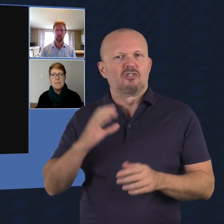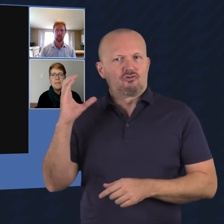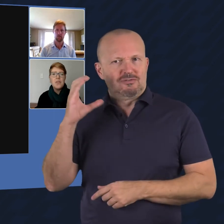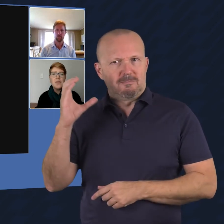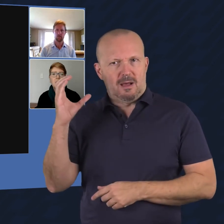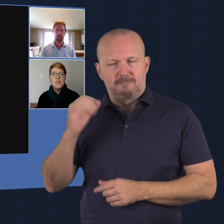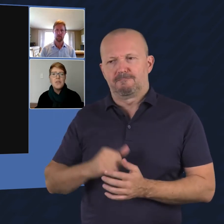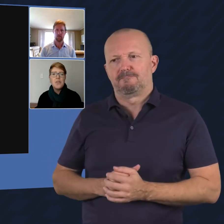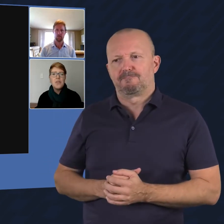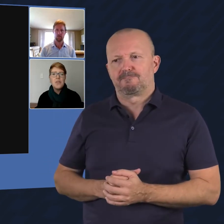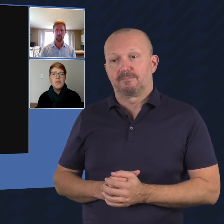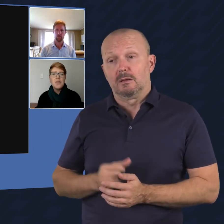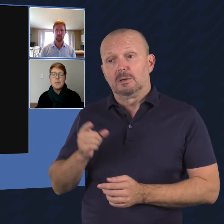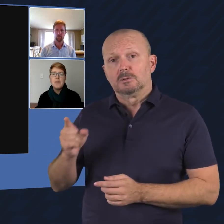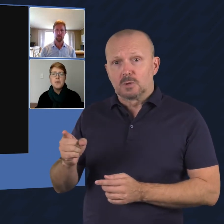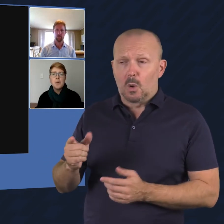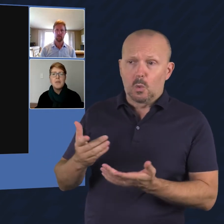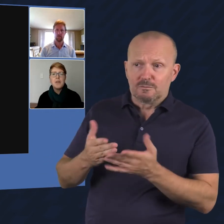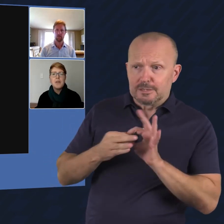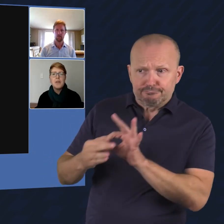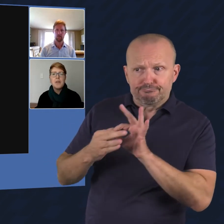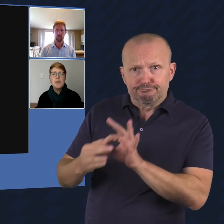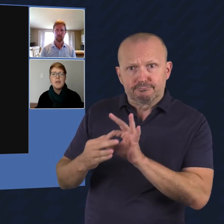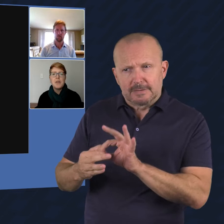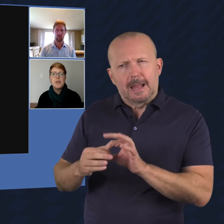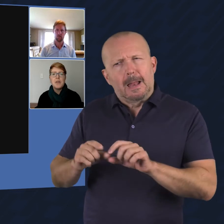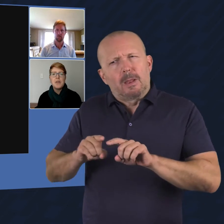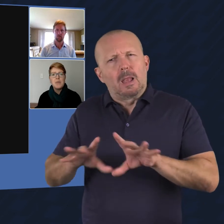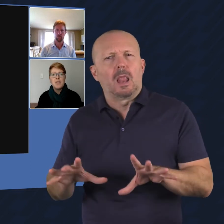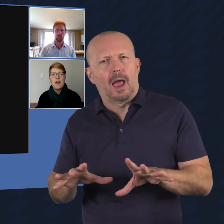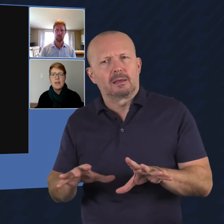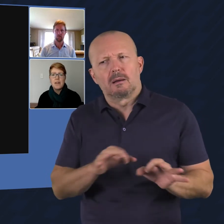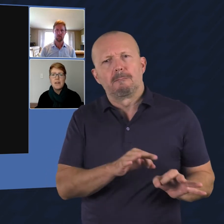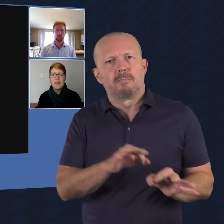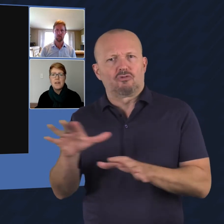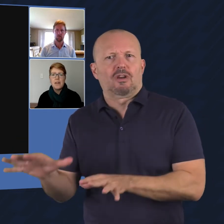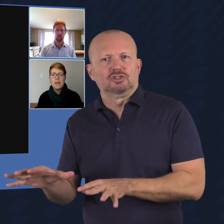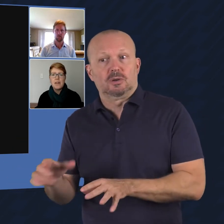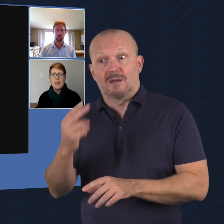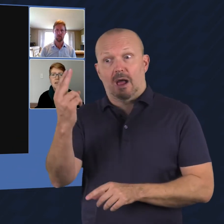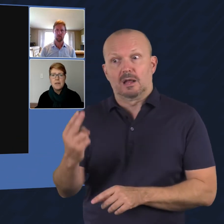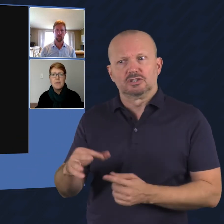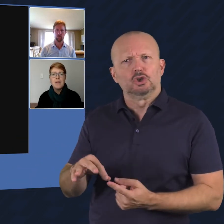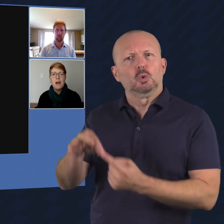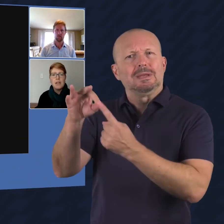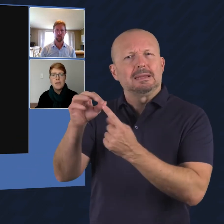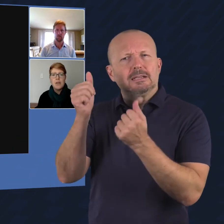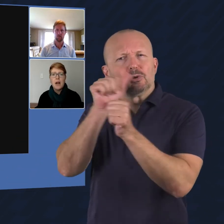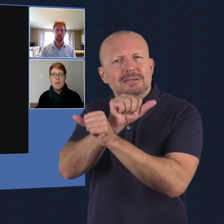Our solution to the DAW project issue has been a form of collaborative migration, in which the artist with his unique expertise and knowledge of